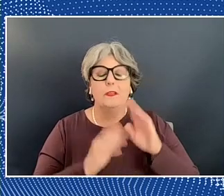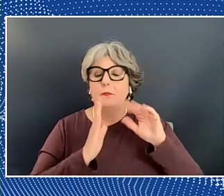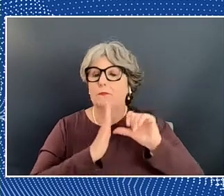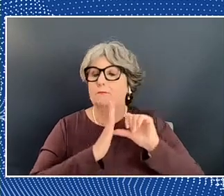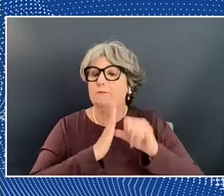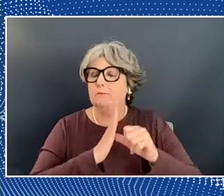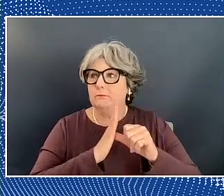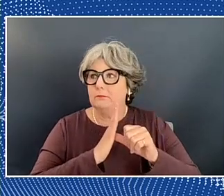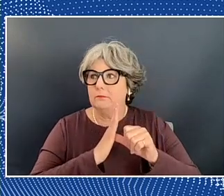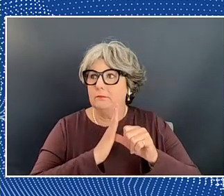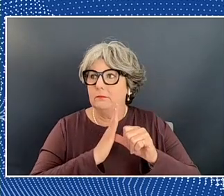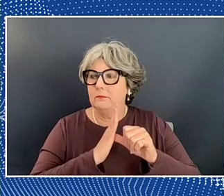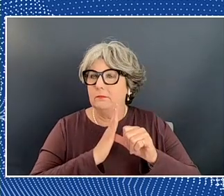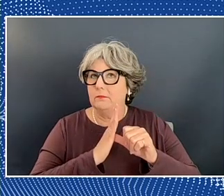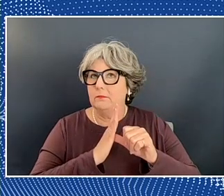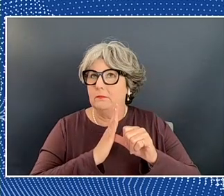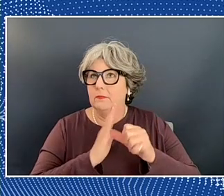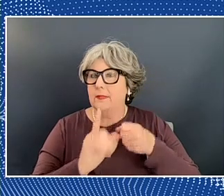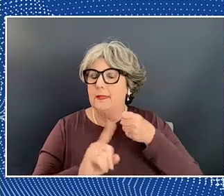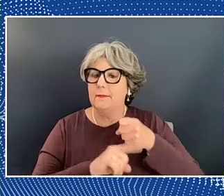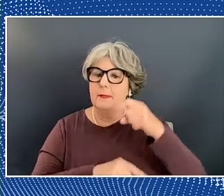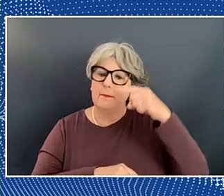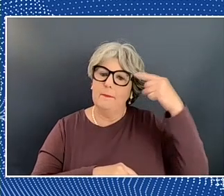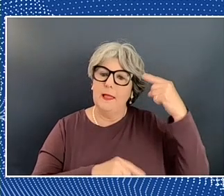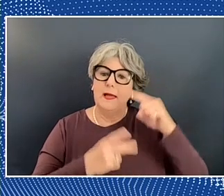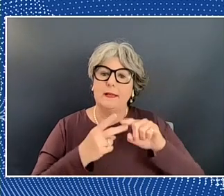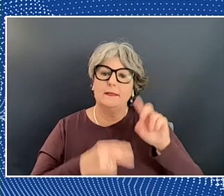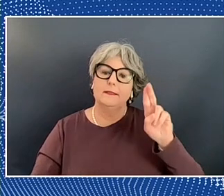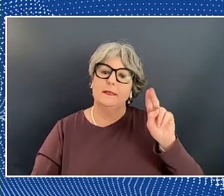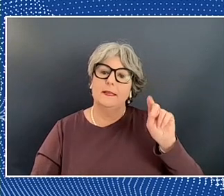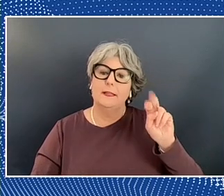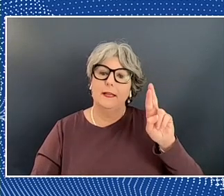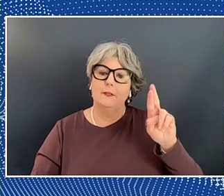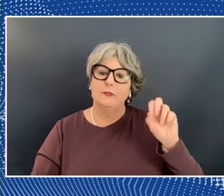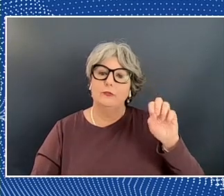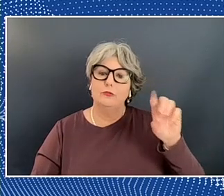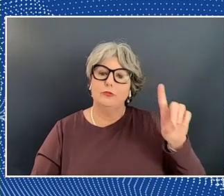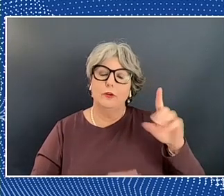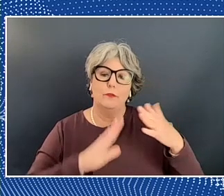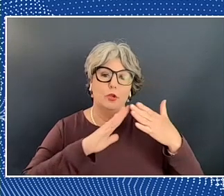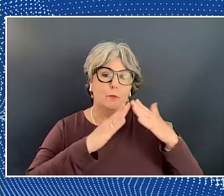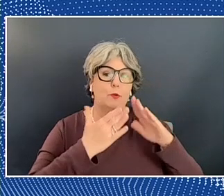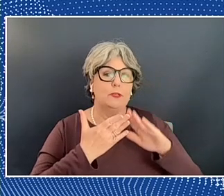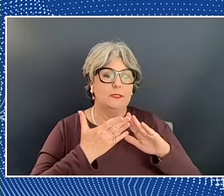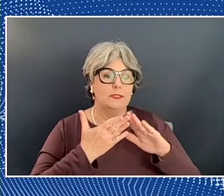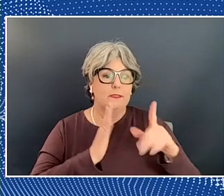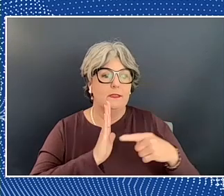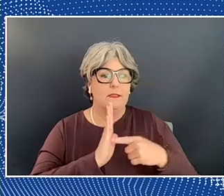impacts on Black and underserved communities. I want to also highlight the age and life cycle changes.